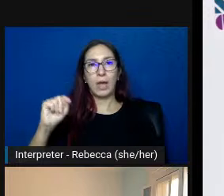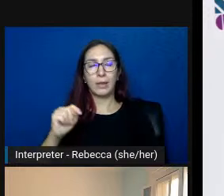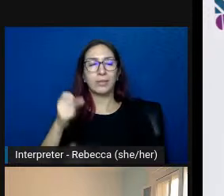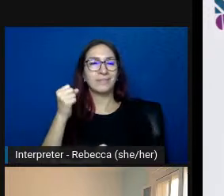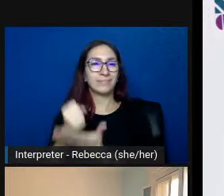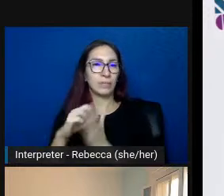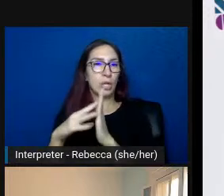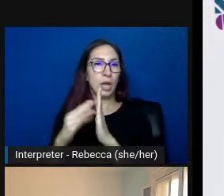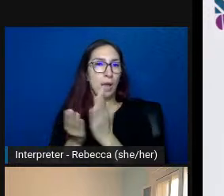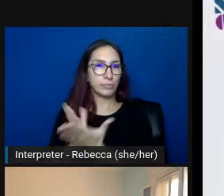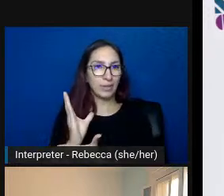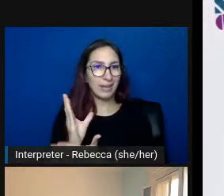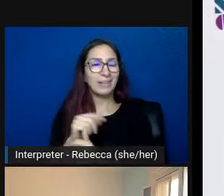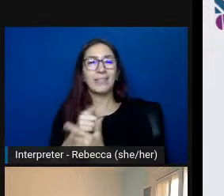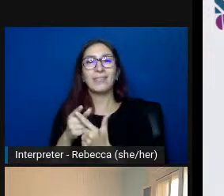Joomla and their financial aspects and protects the Joomla